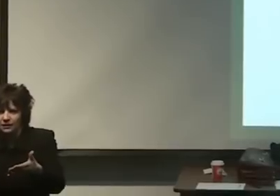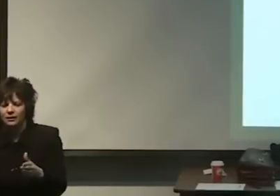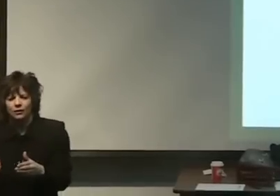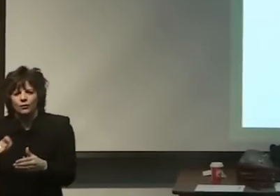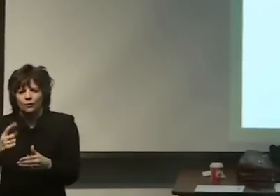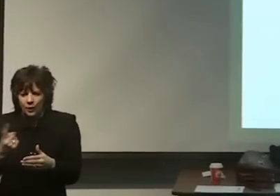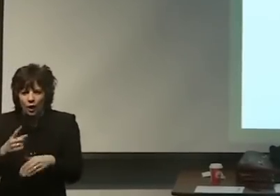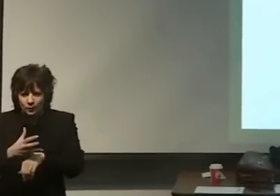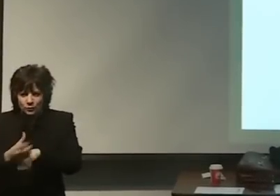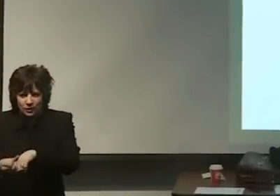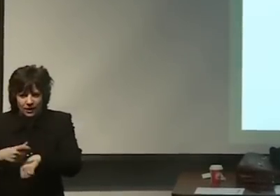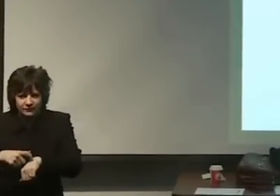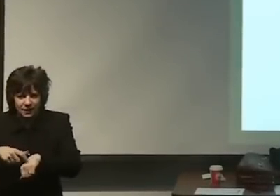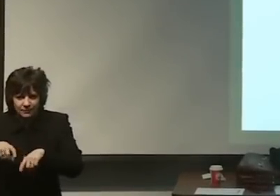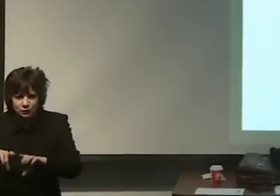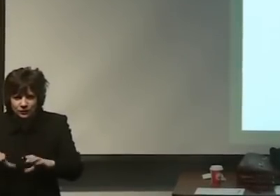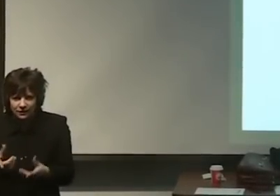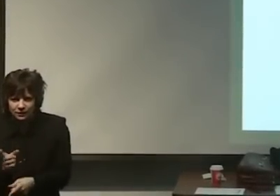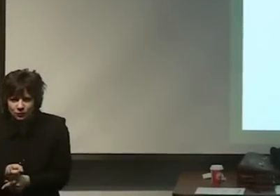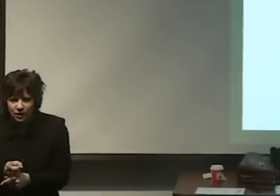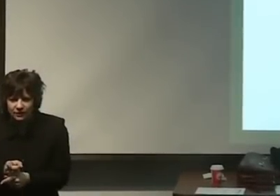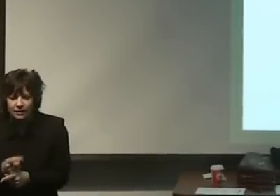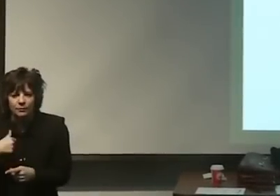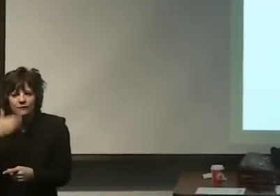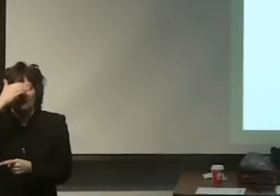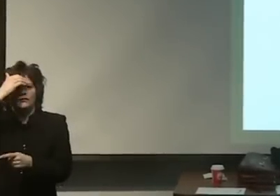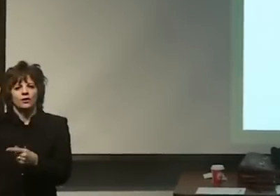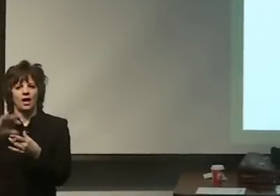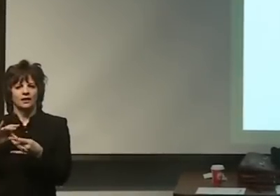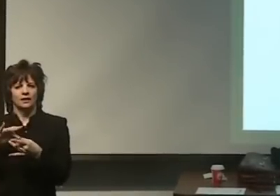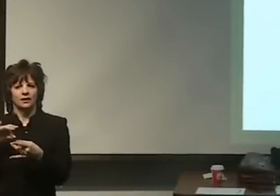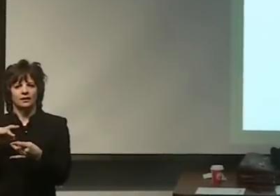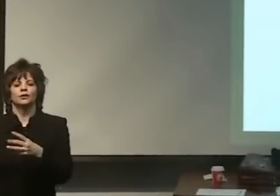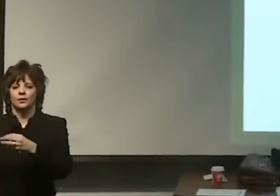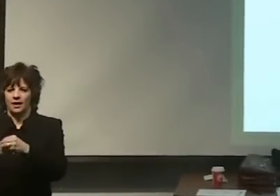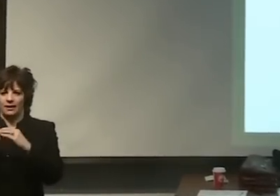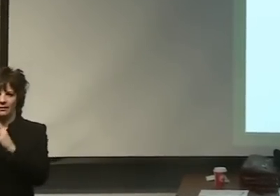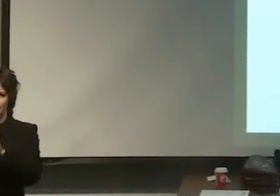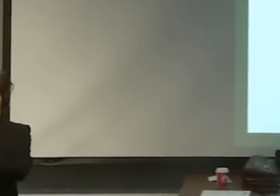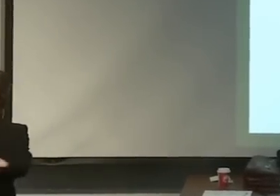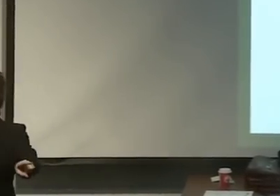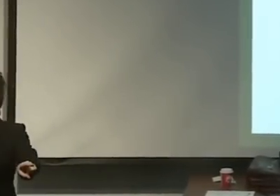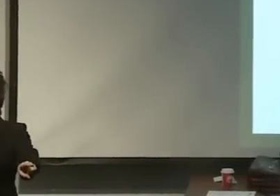But the thing is now you can say, you know what, what's more important in class is that we have a conversation